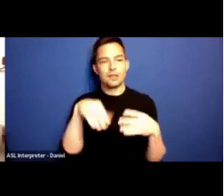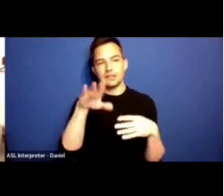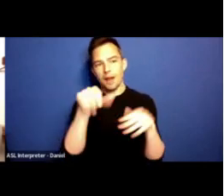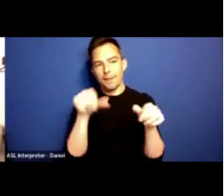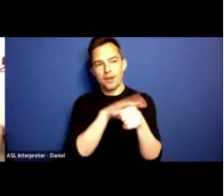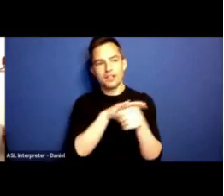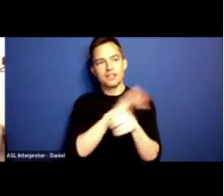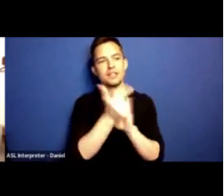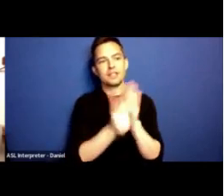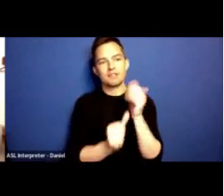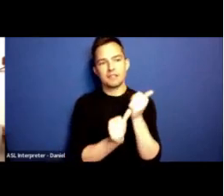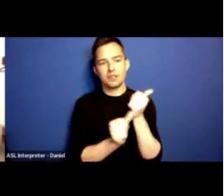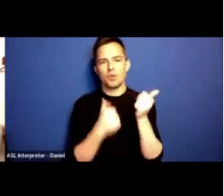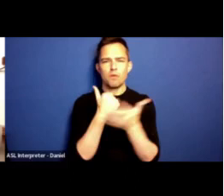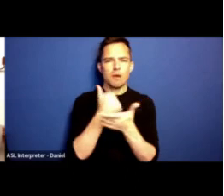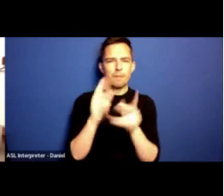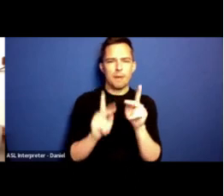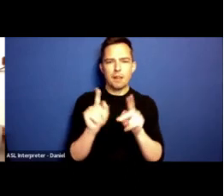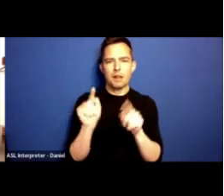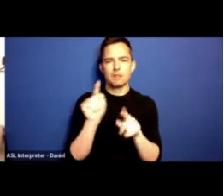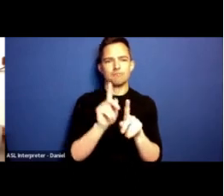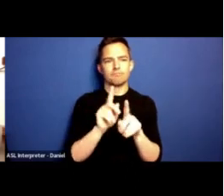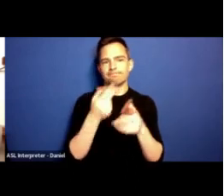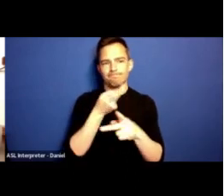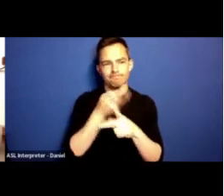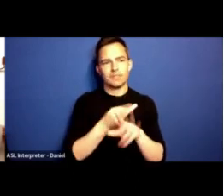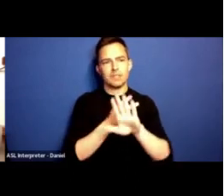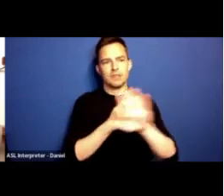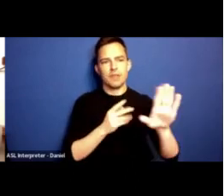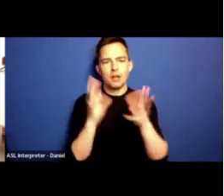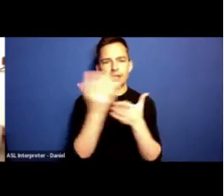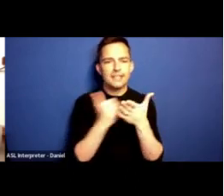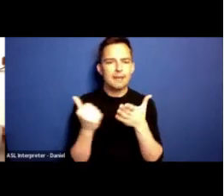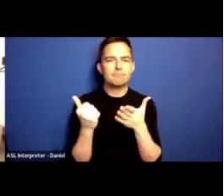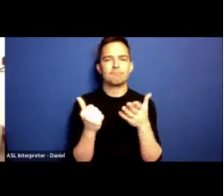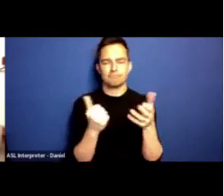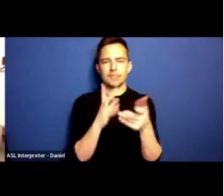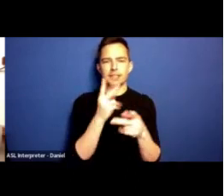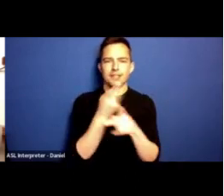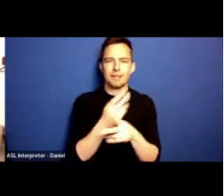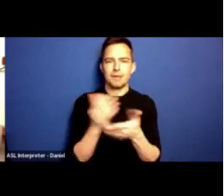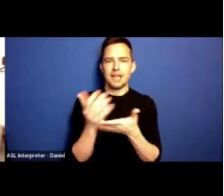assistance where we assist people maintaining their income and ensuring income security, we